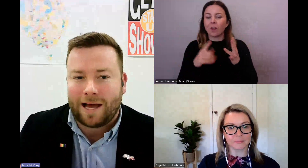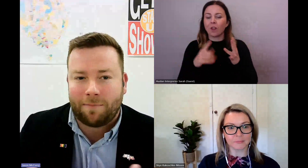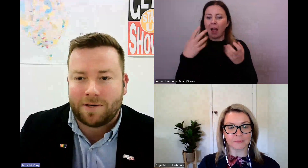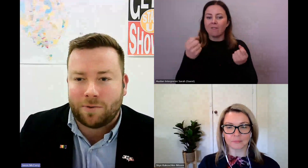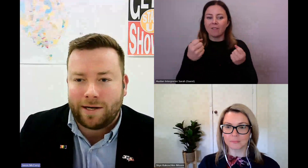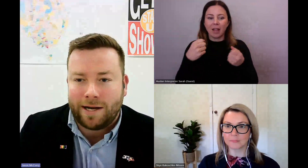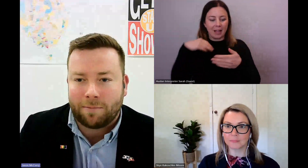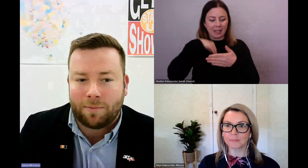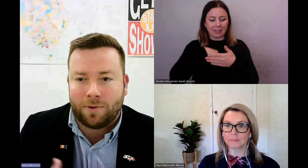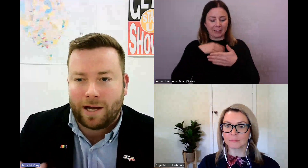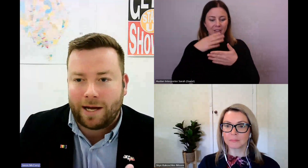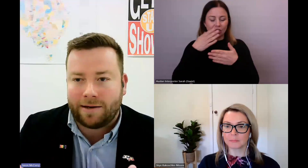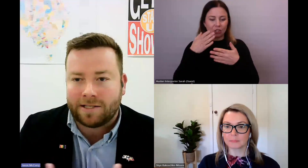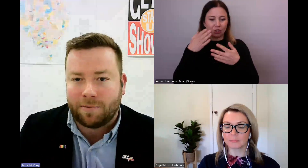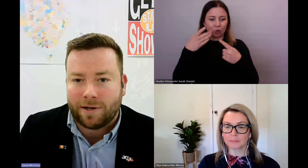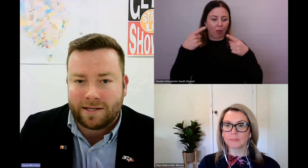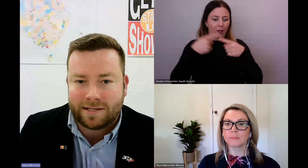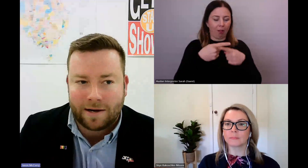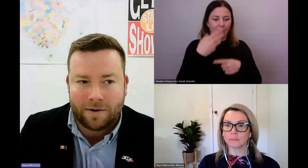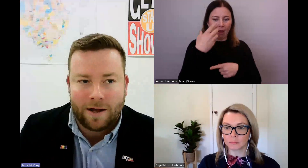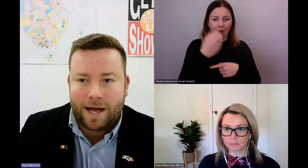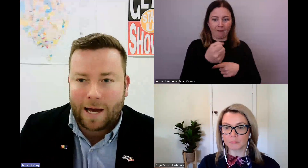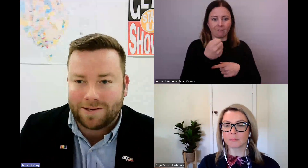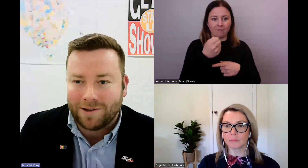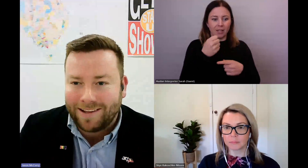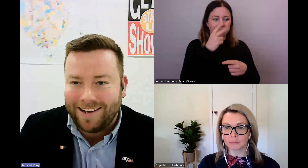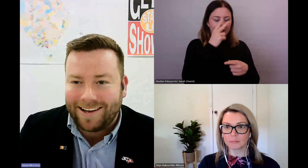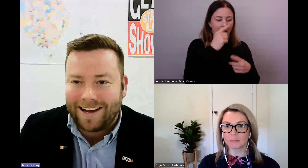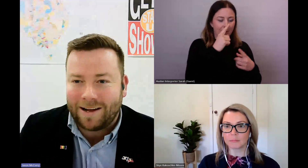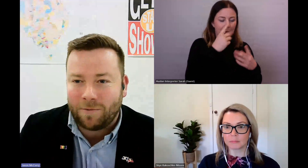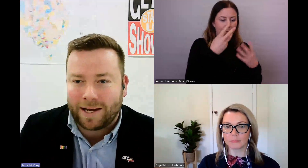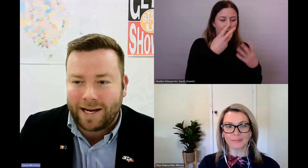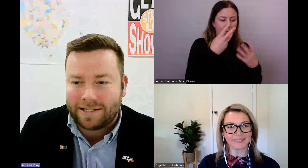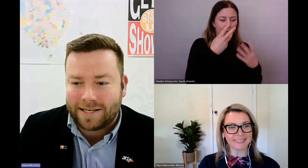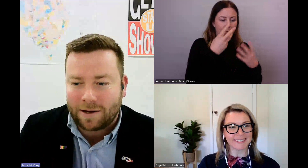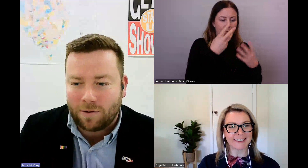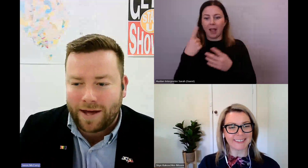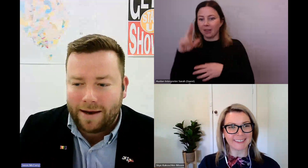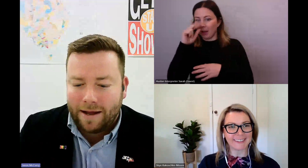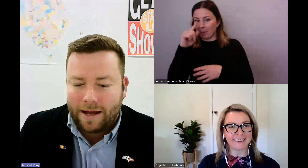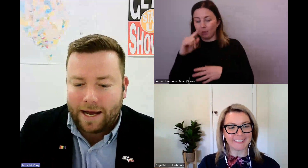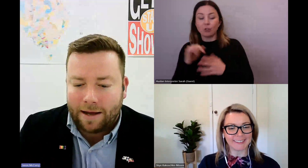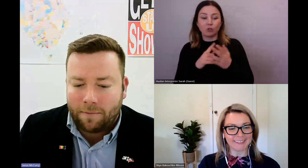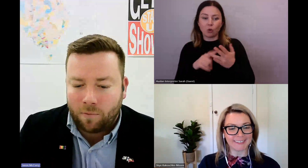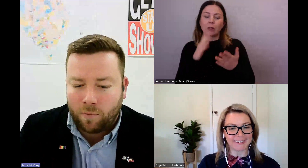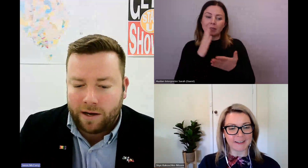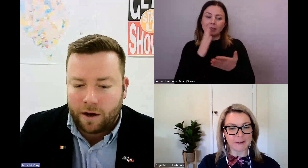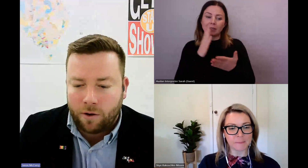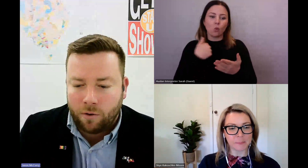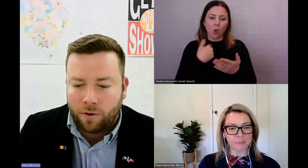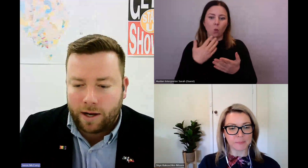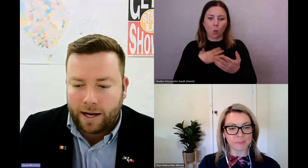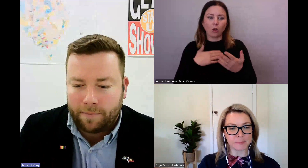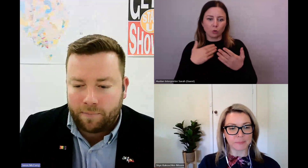overlap between young people and disabilities so absolutely we're keen to tackle that. We know